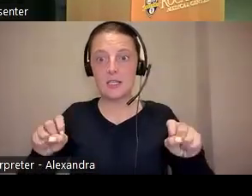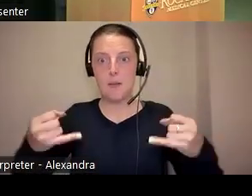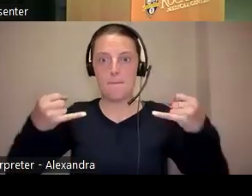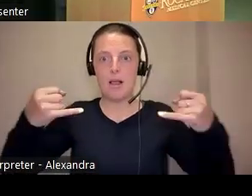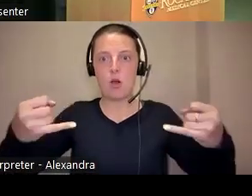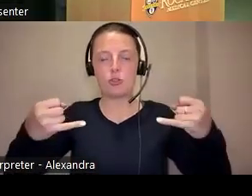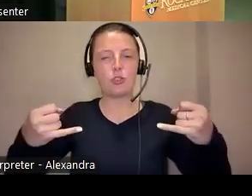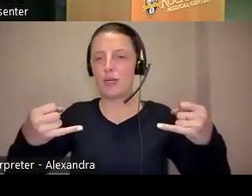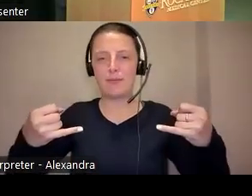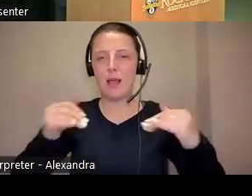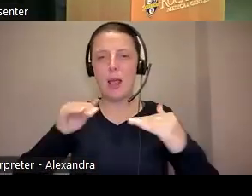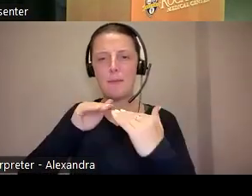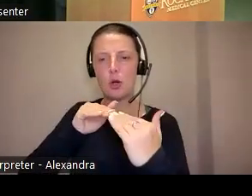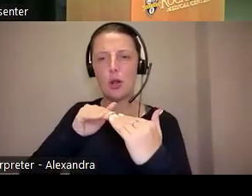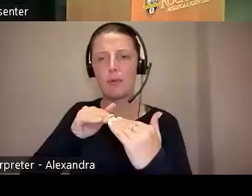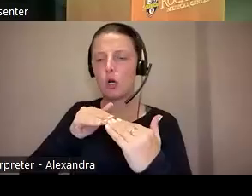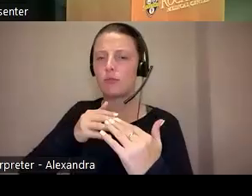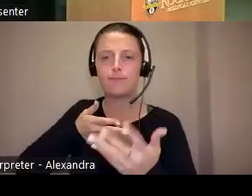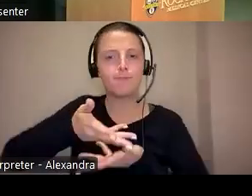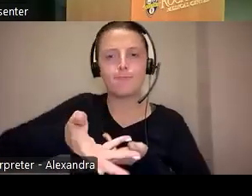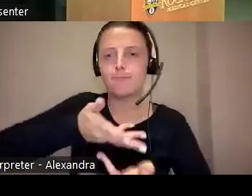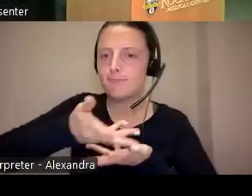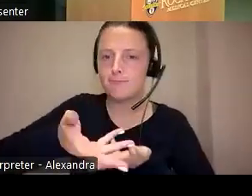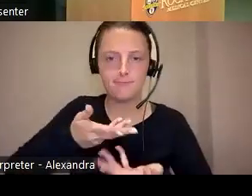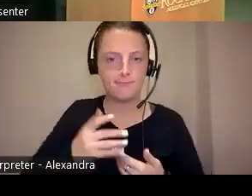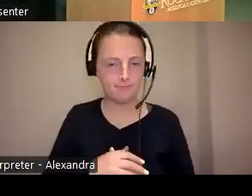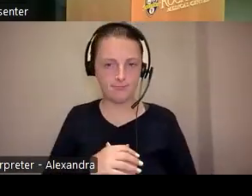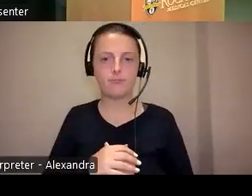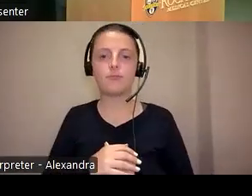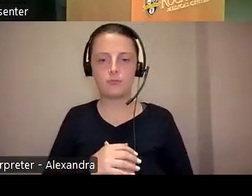system, we find it in many other departments now as well. For instance, we can look within